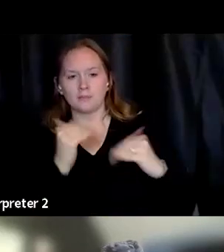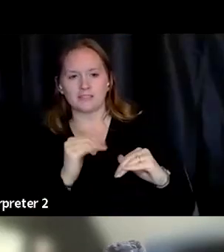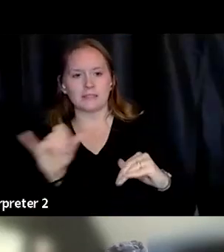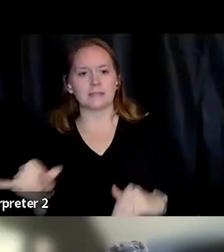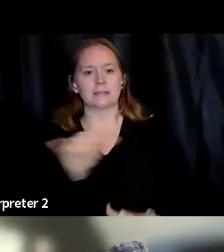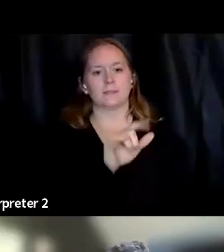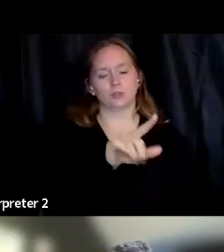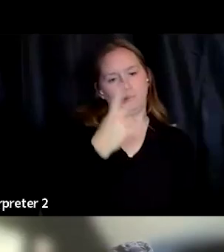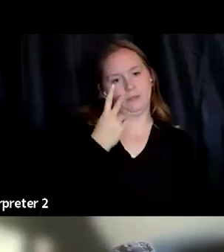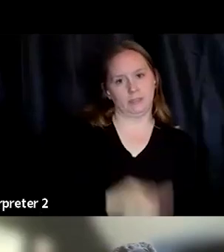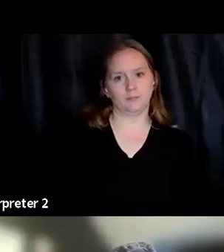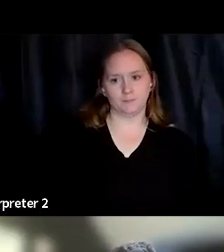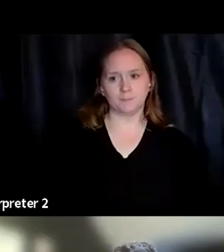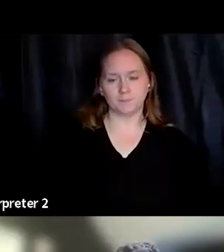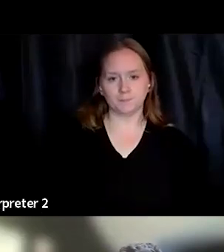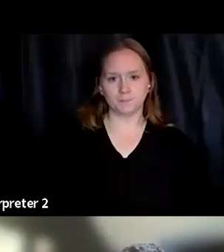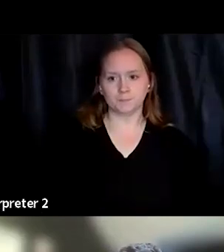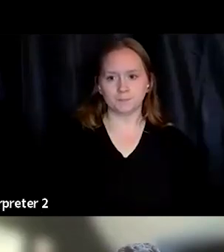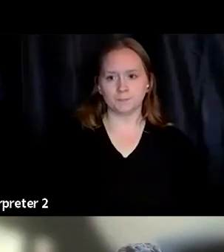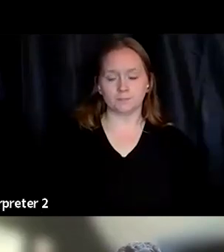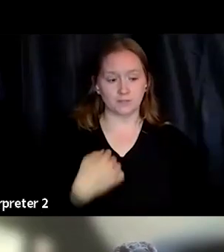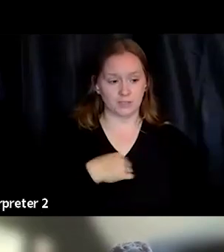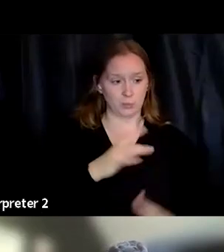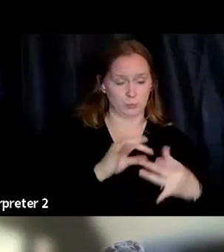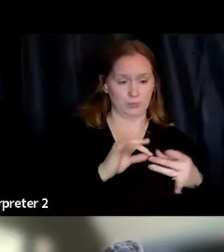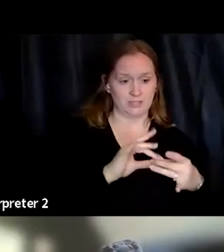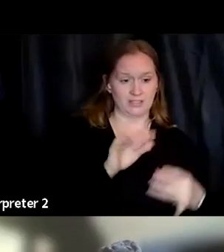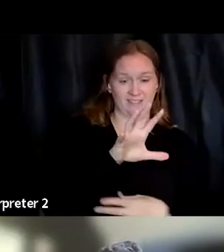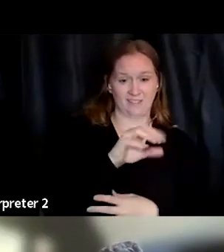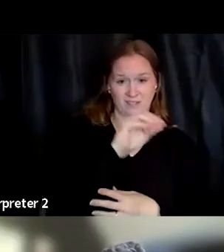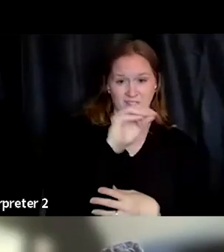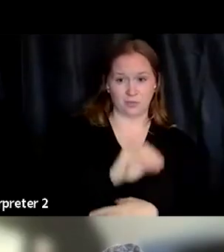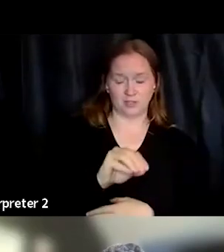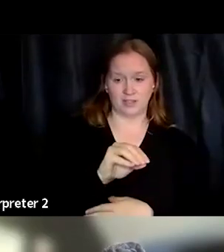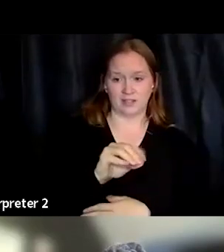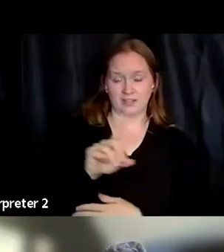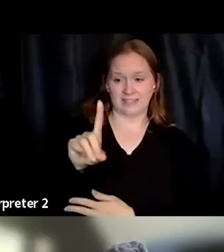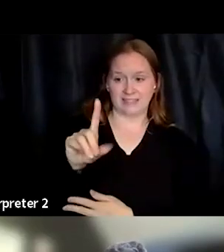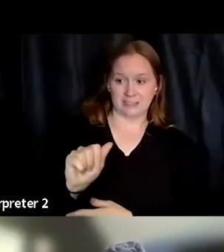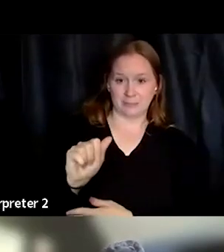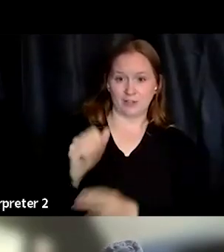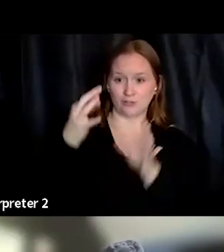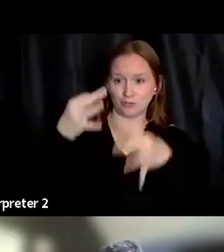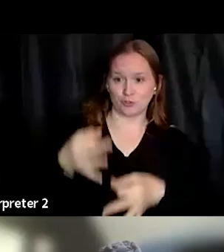So you know, when we say it's 50% of the disability determination, you know, process or recipe,